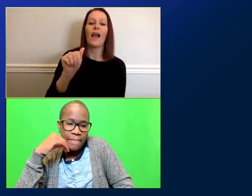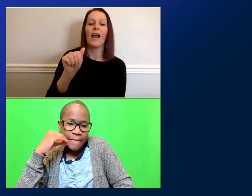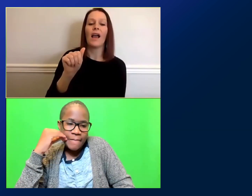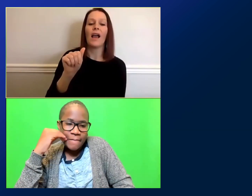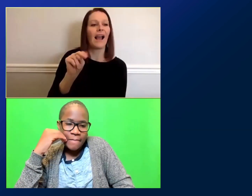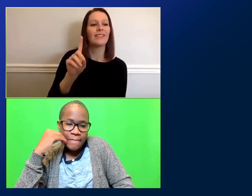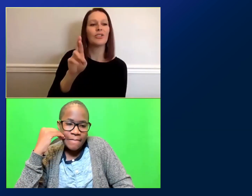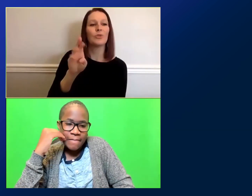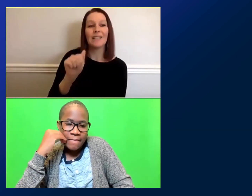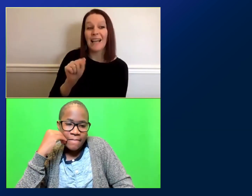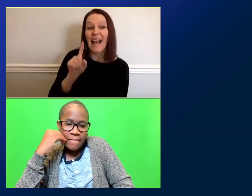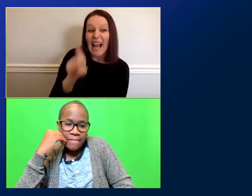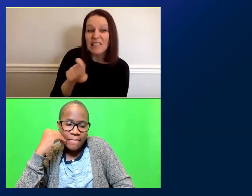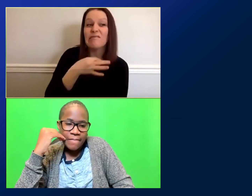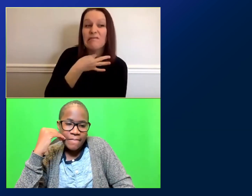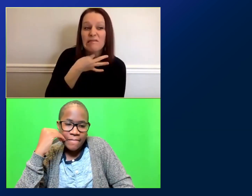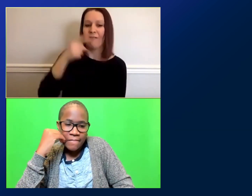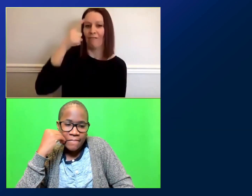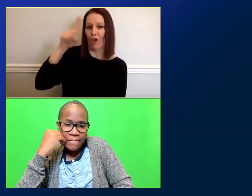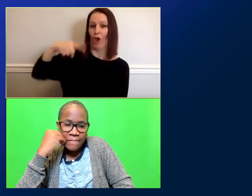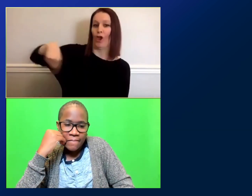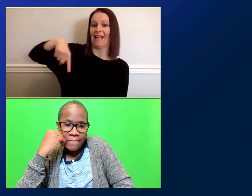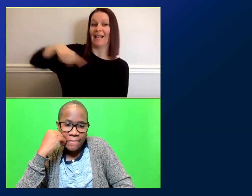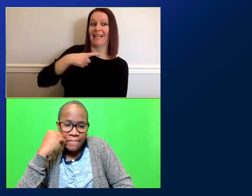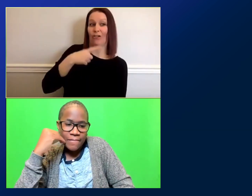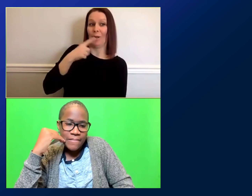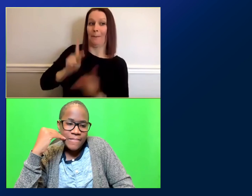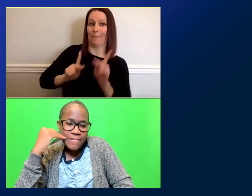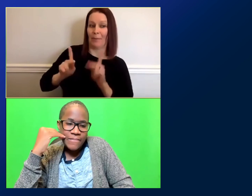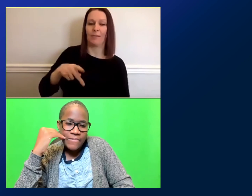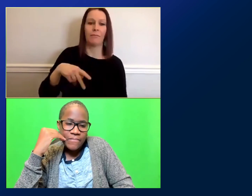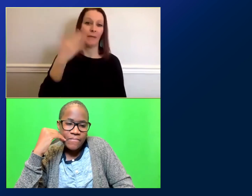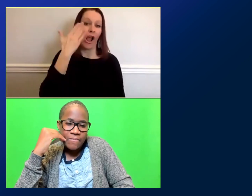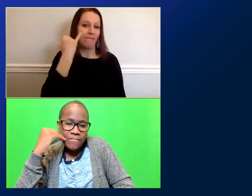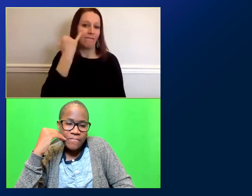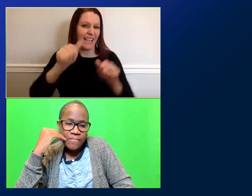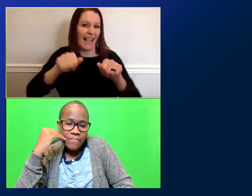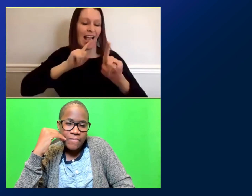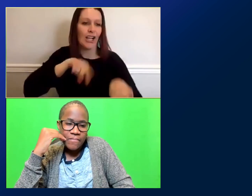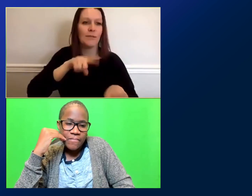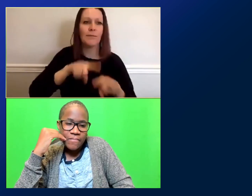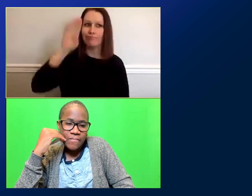and rebecca asks for all of us hearing people i don't know if you'll be able to answer but i did